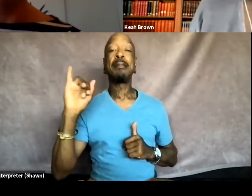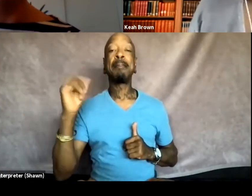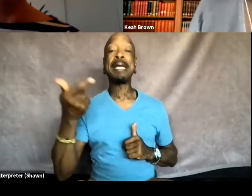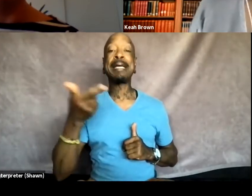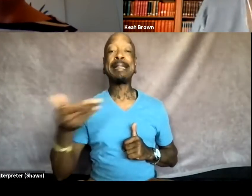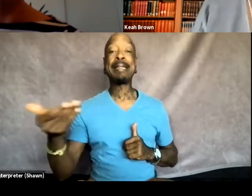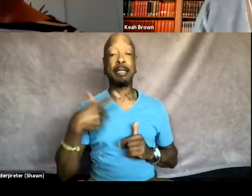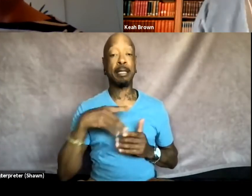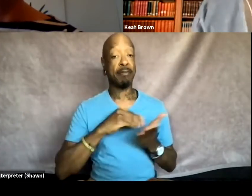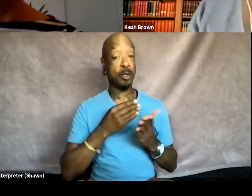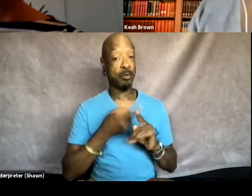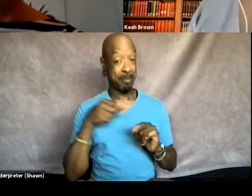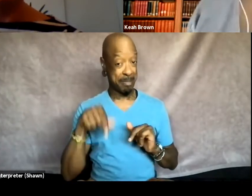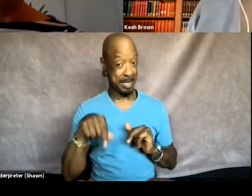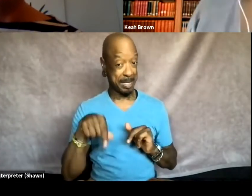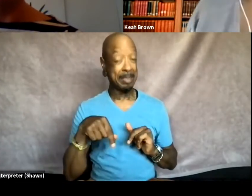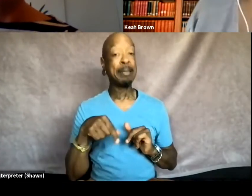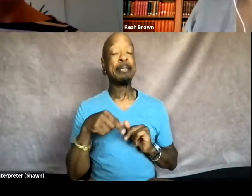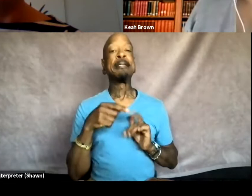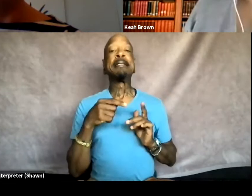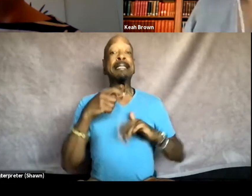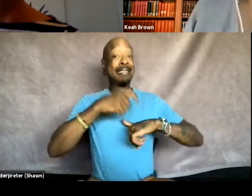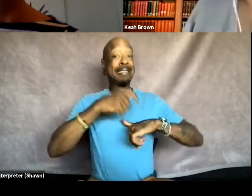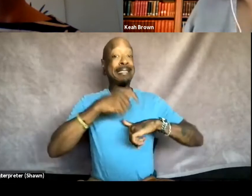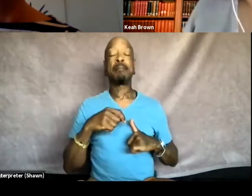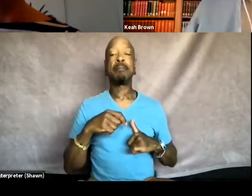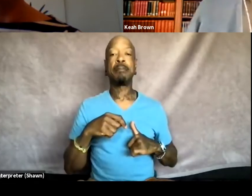acting classes and to be able to do it over zoom and.